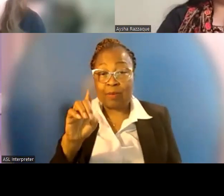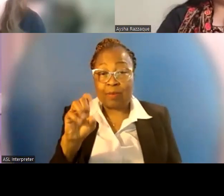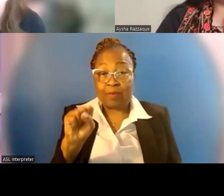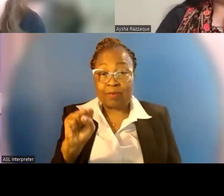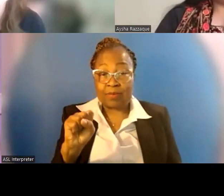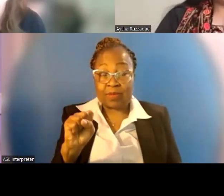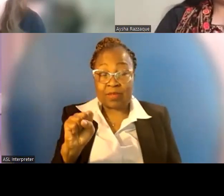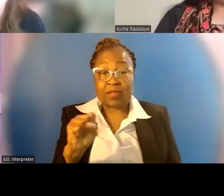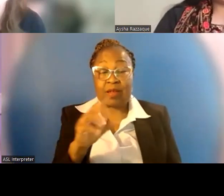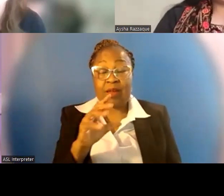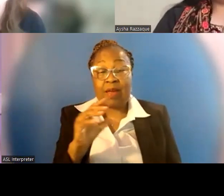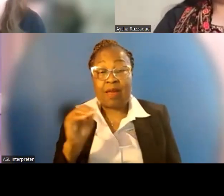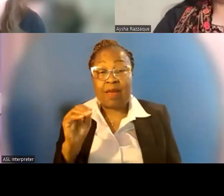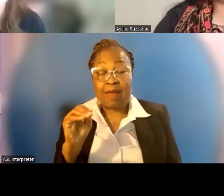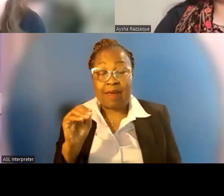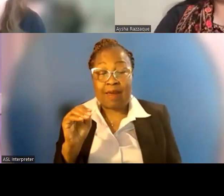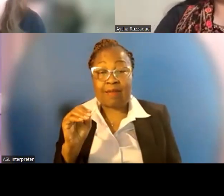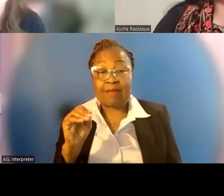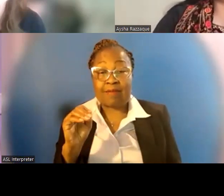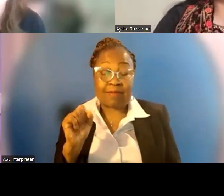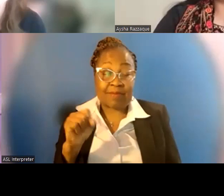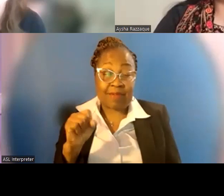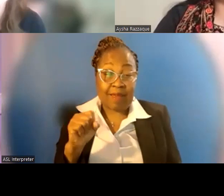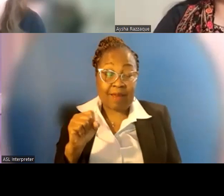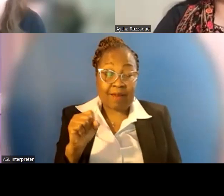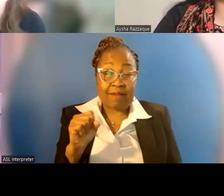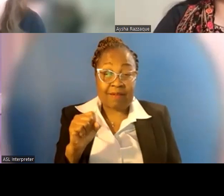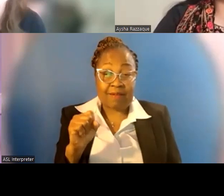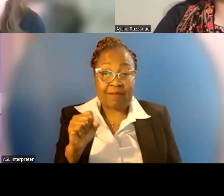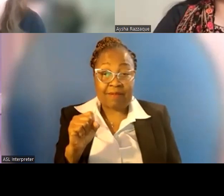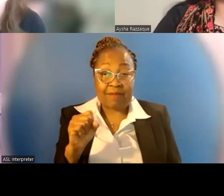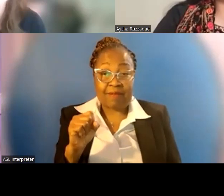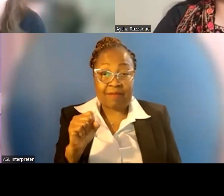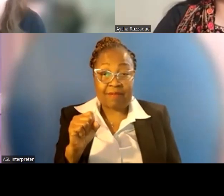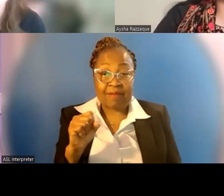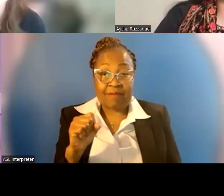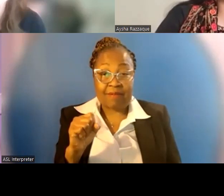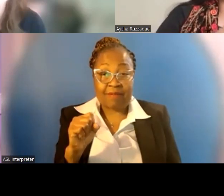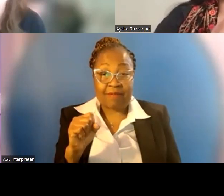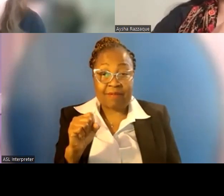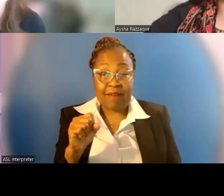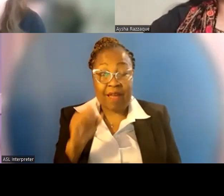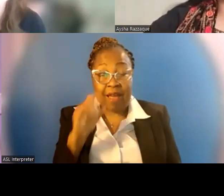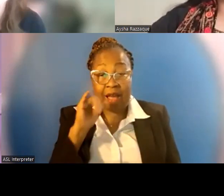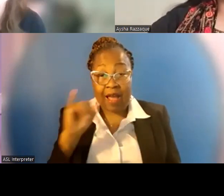And yeah, I identify as disabled